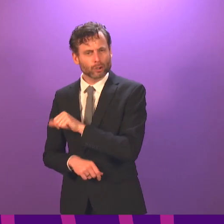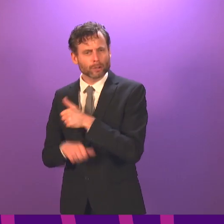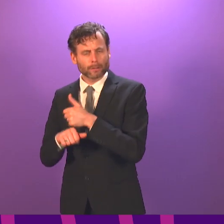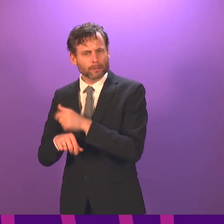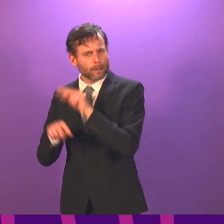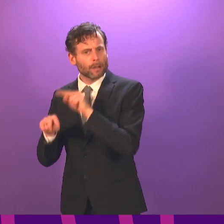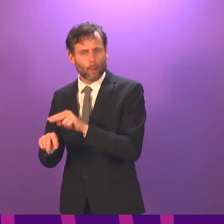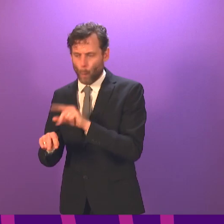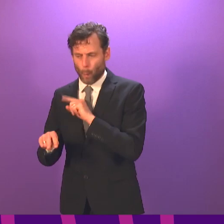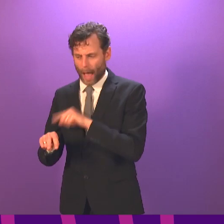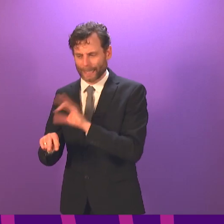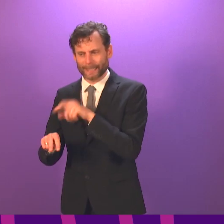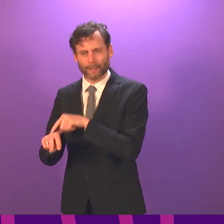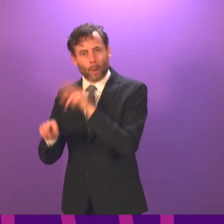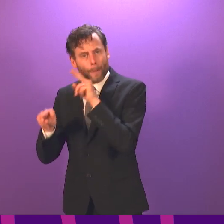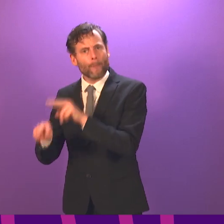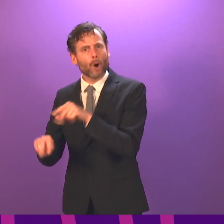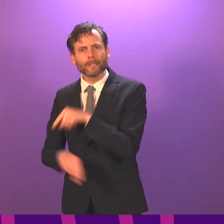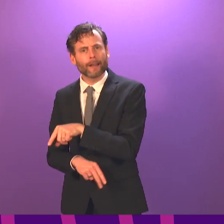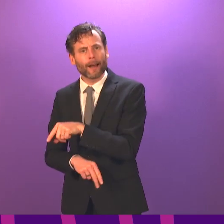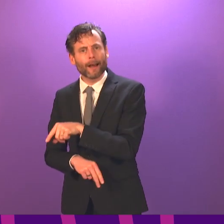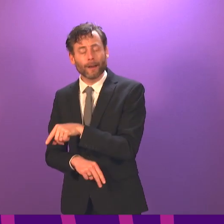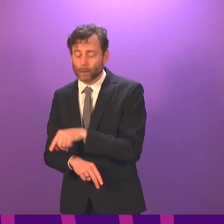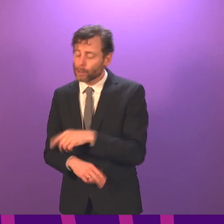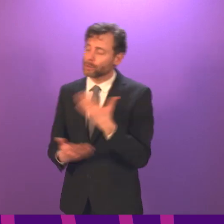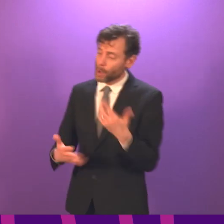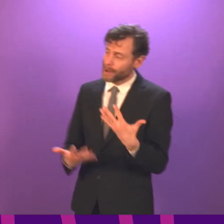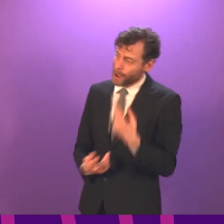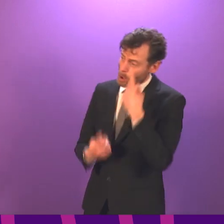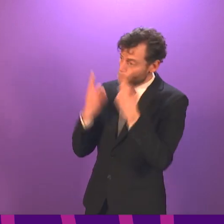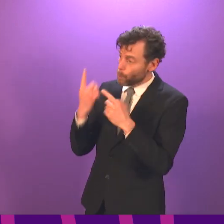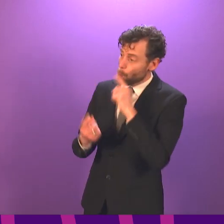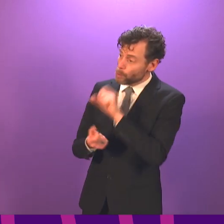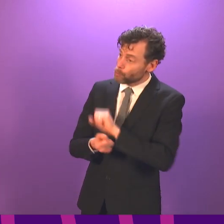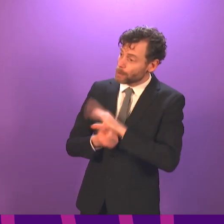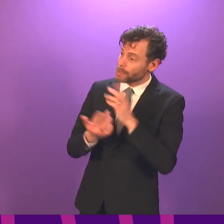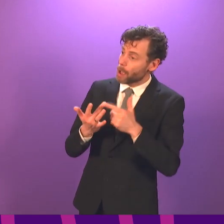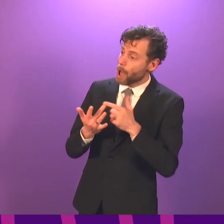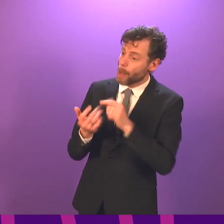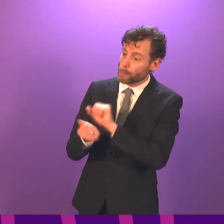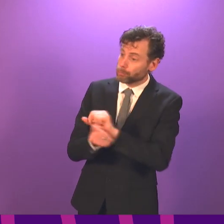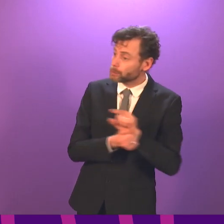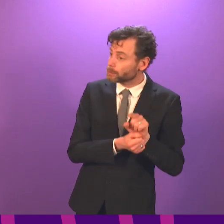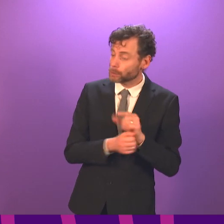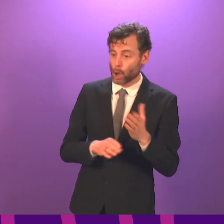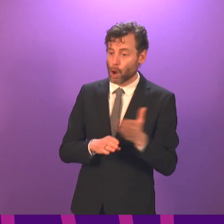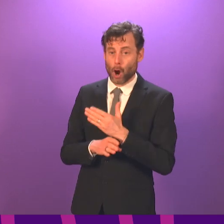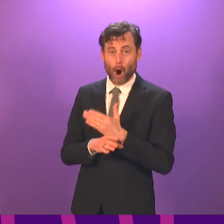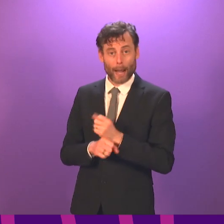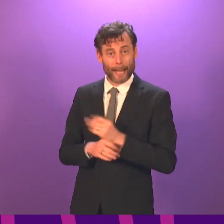that she has just set out, will the First Minister confirm whether the Government intends to release further prisoners early? The First Minister: I will ask the justice secretary to write